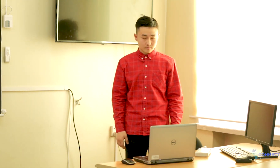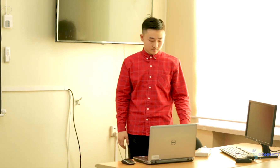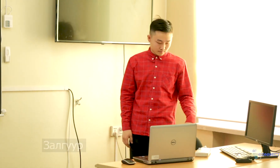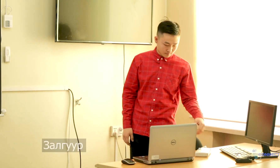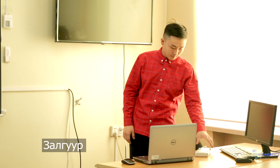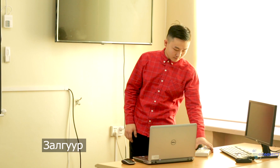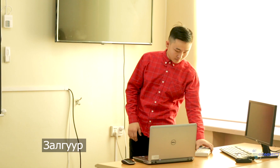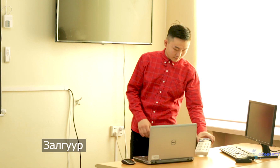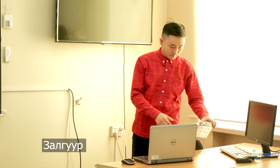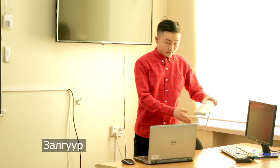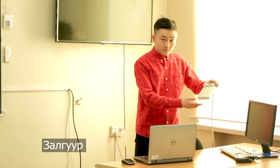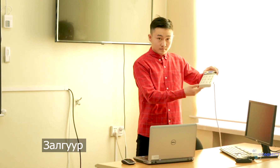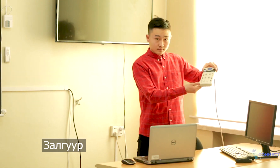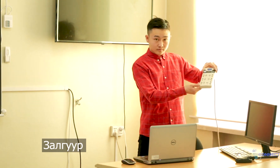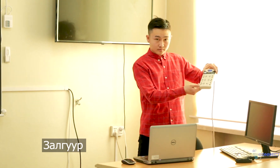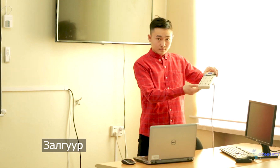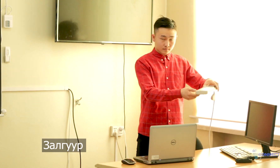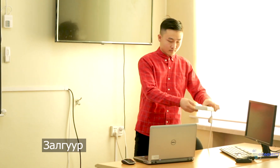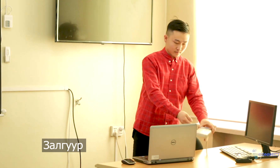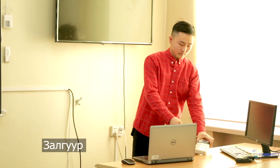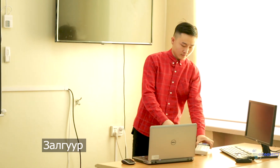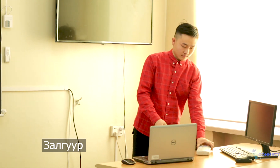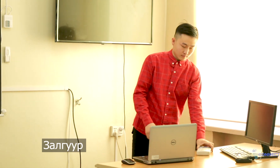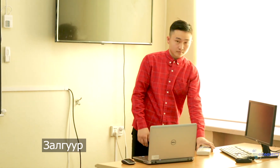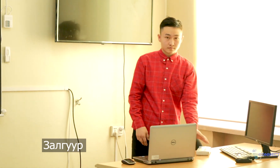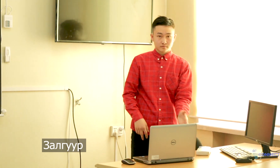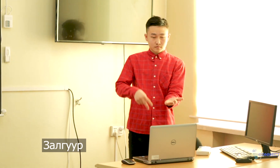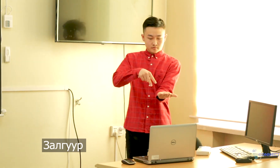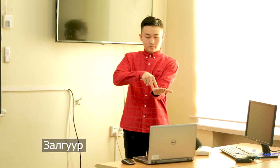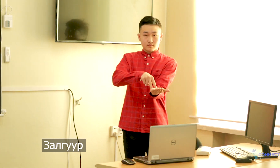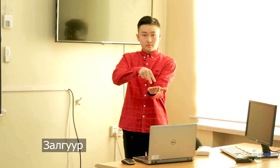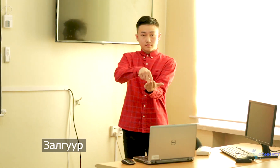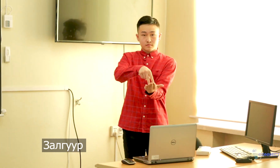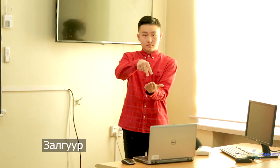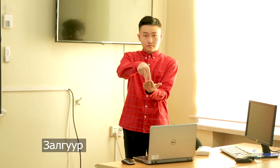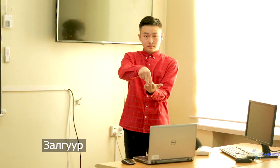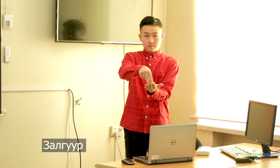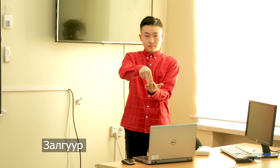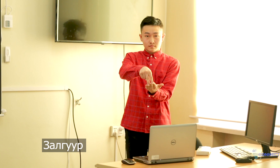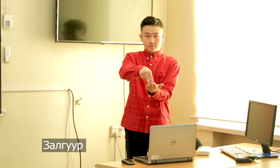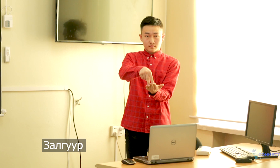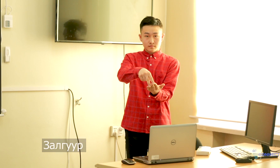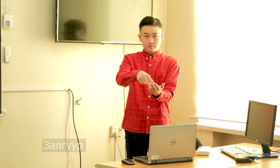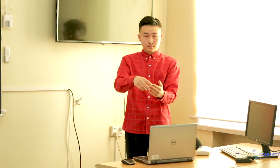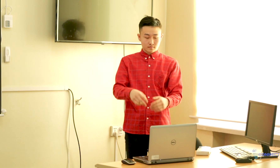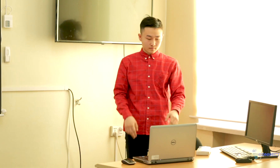plug-switch